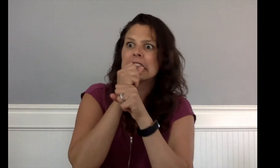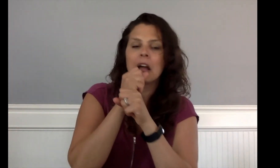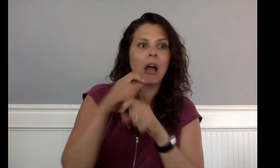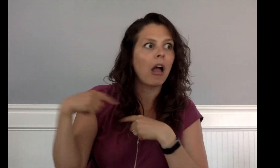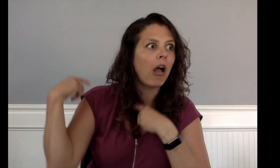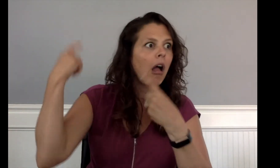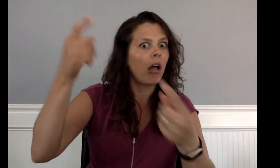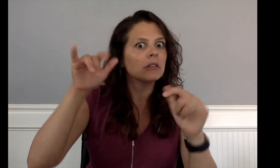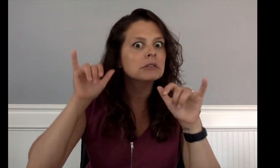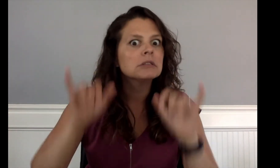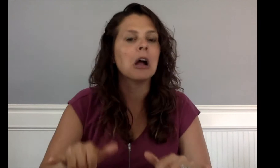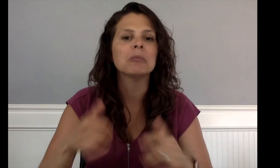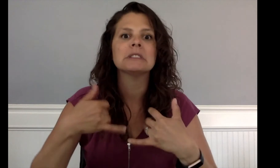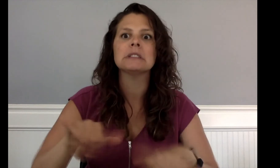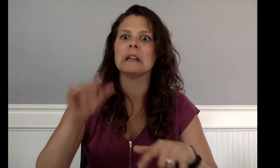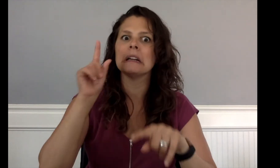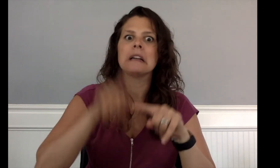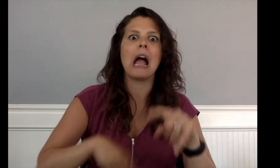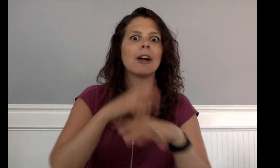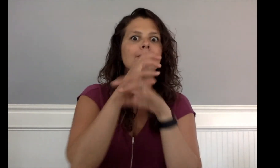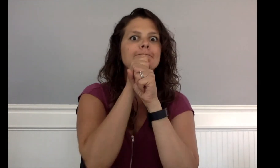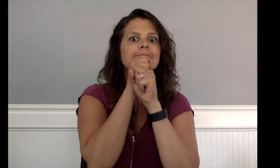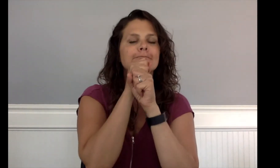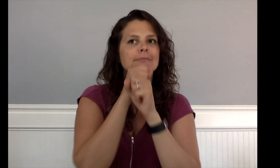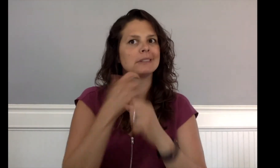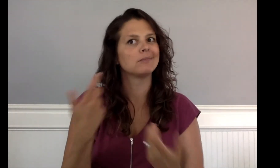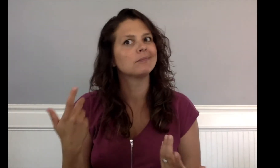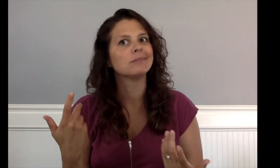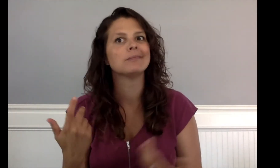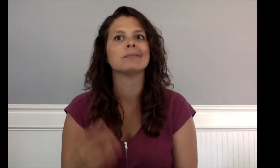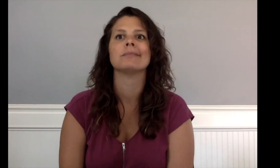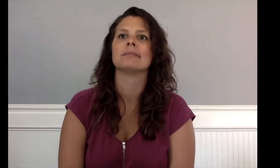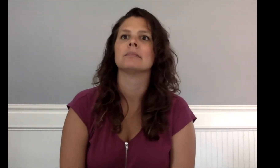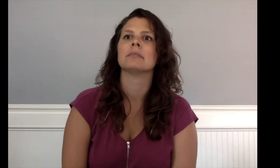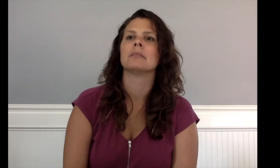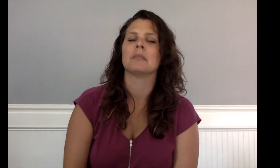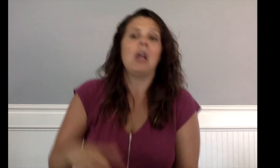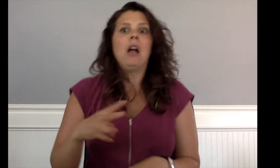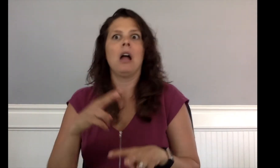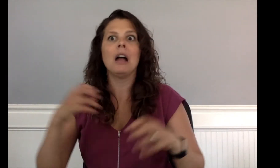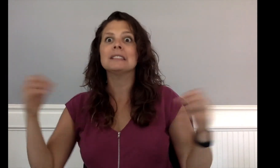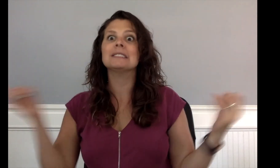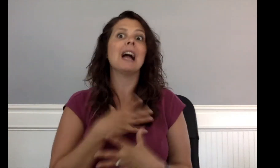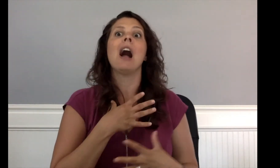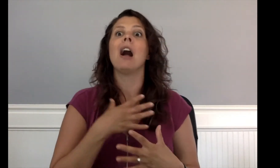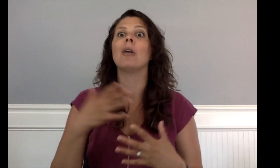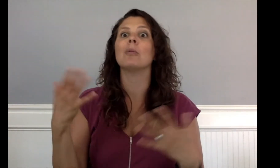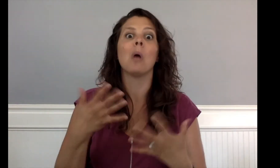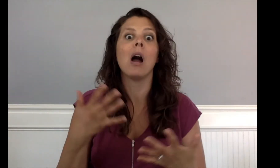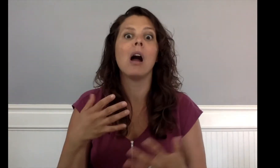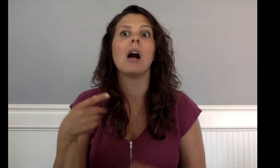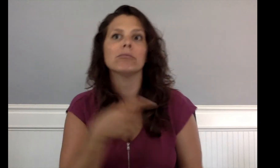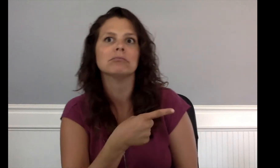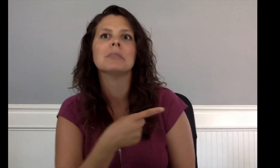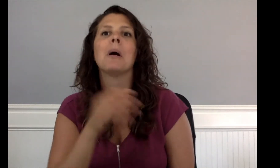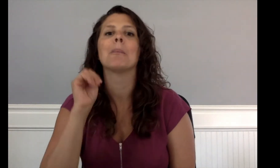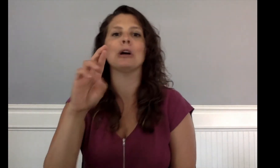Aggie couldn’t keep a secret— even back then! "Maybe that’s why she looks worried," Charlie replied.